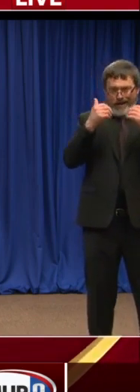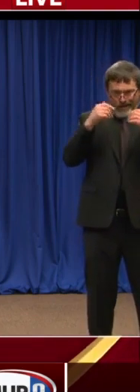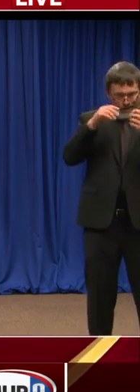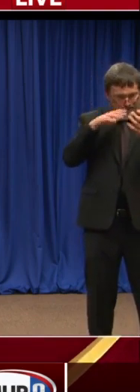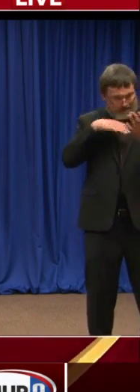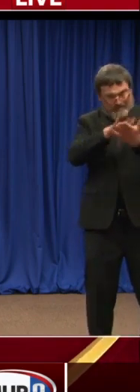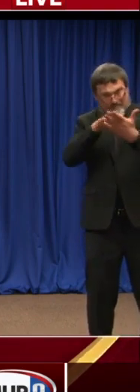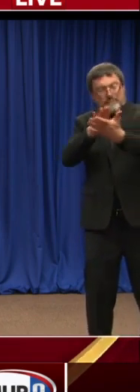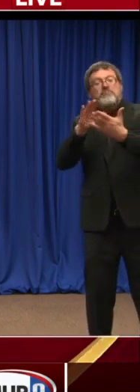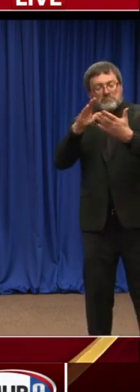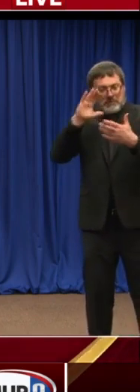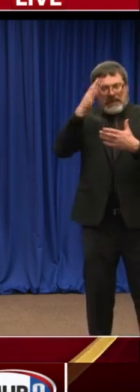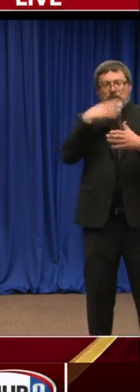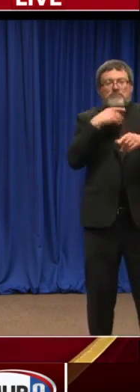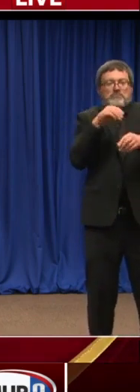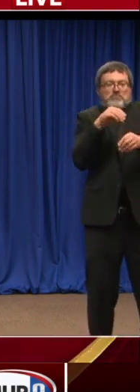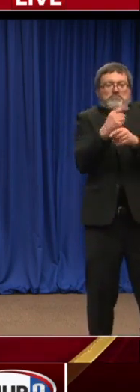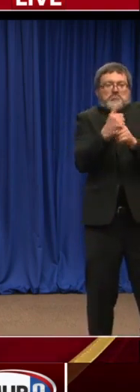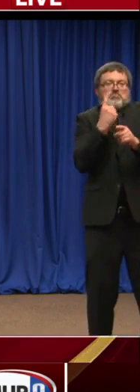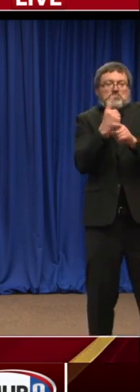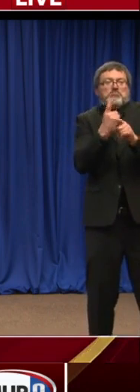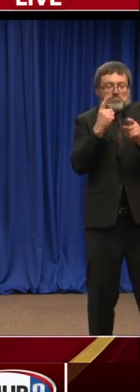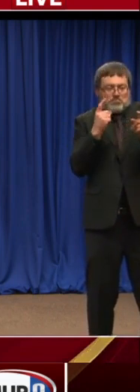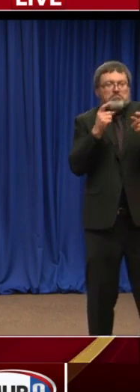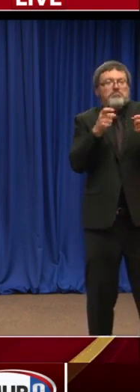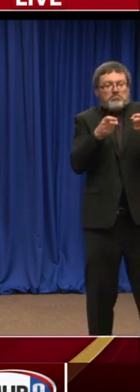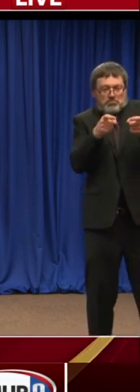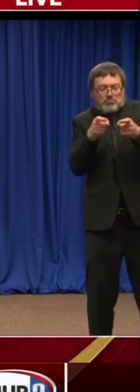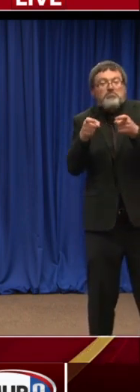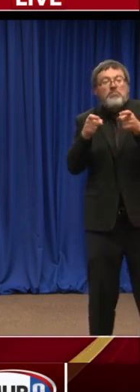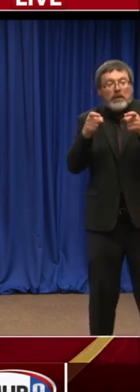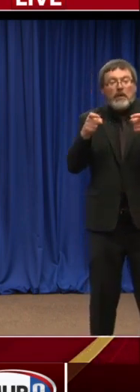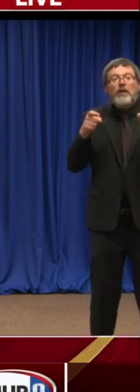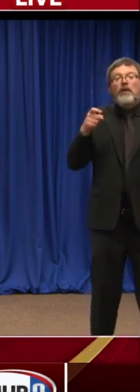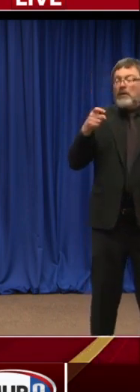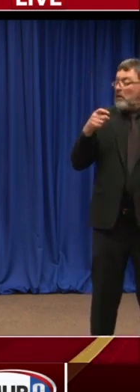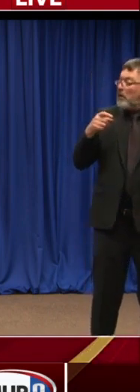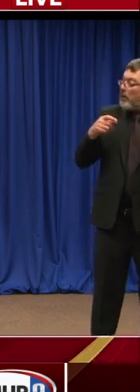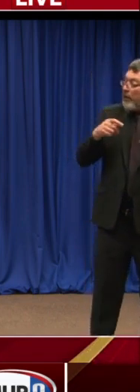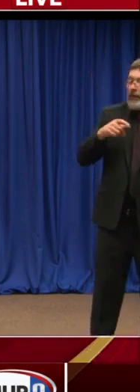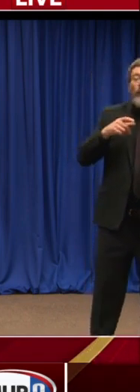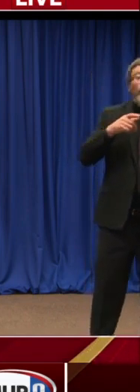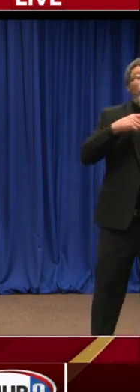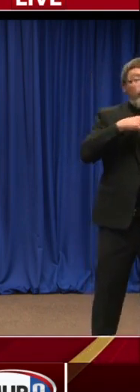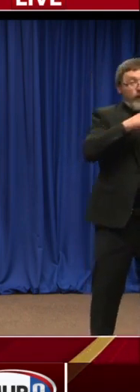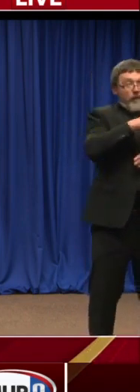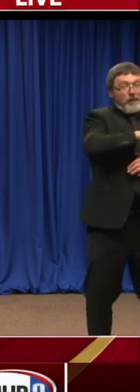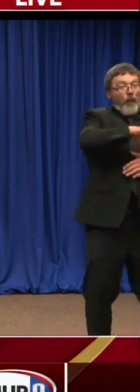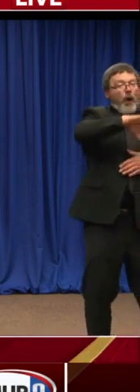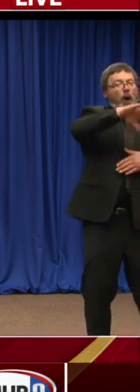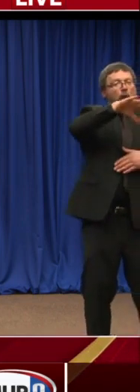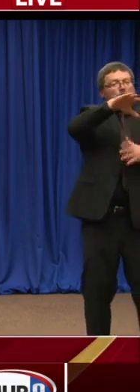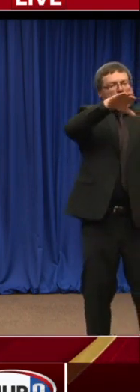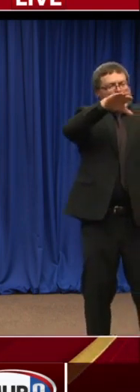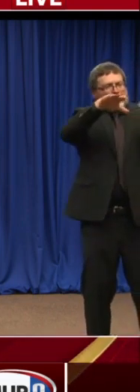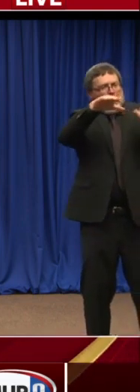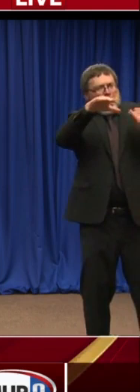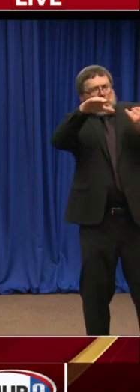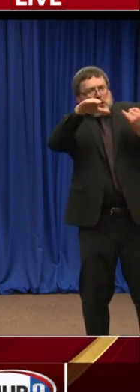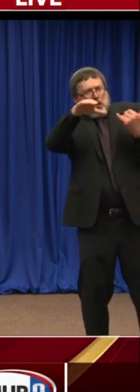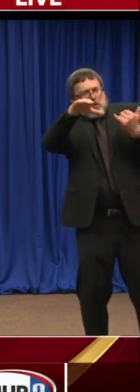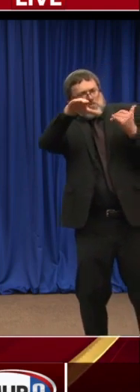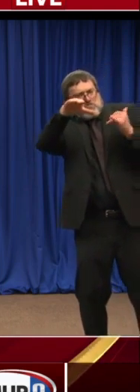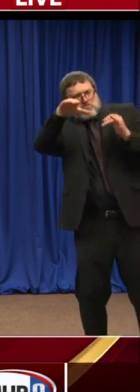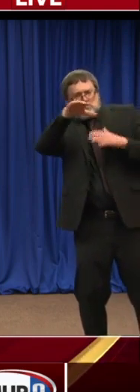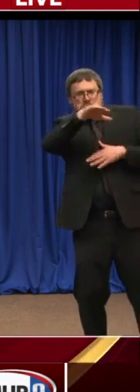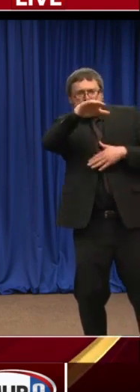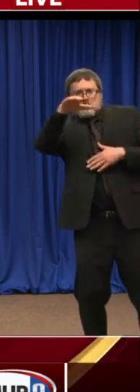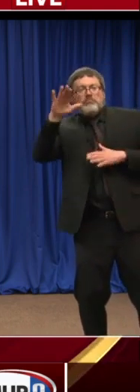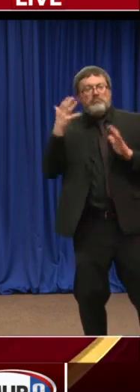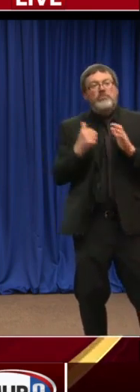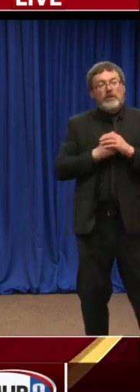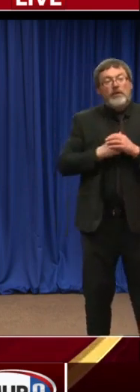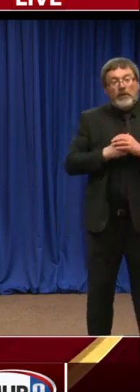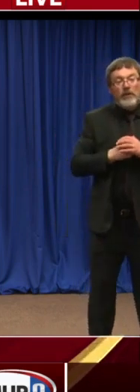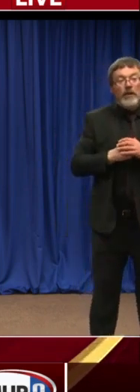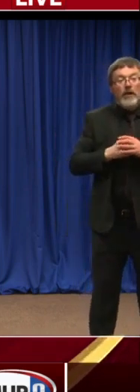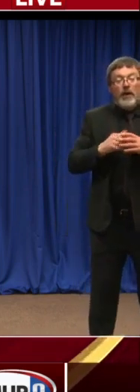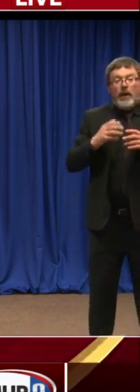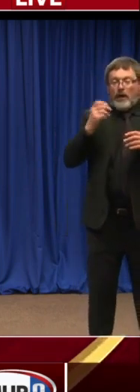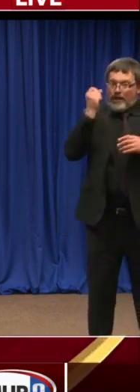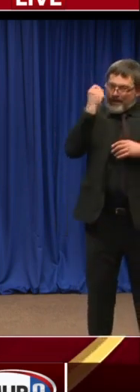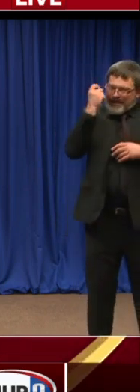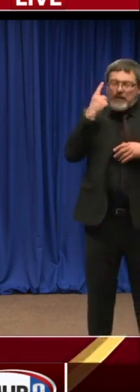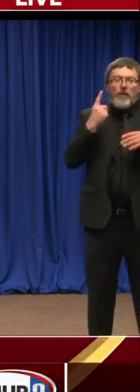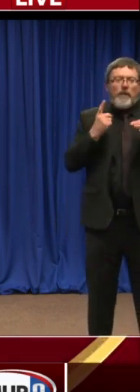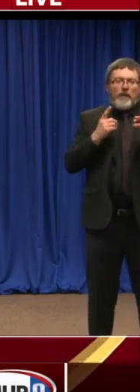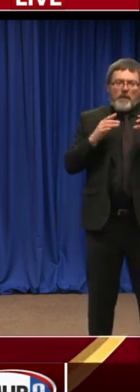CONTROL THE OUTBREAK OF COVID-19 WHAT YOU WILL OFTENTIMES HERE TO AS FLATTENING THE CURVE OR BENDING THE CURVE AND I’M GOING TO SHOW YOU SOME OF THAT DATA IN A LITTLE BIT, BUT IT’S IMPORTANT